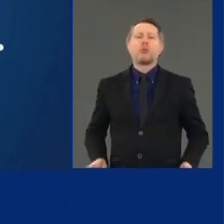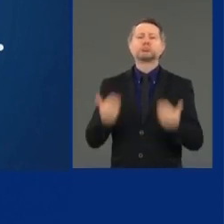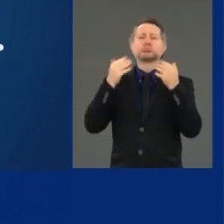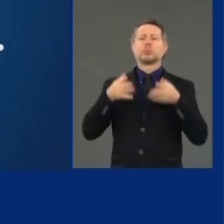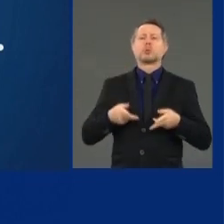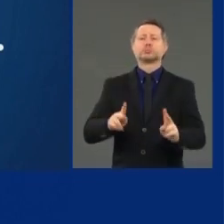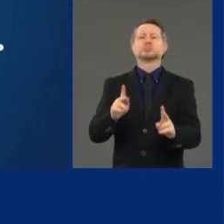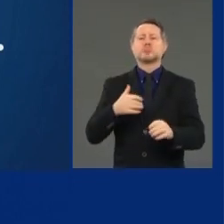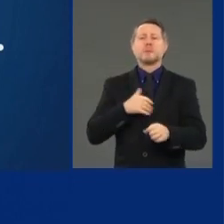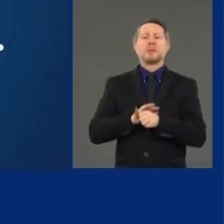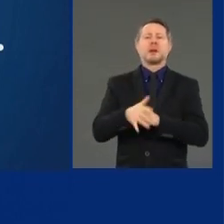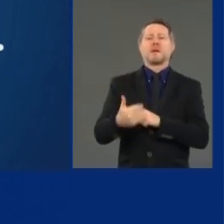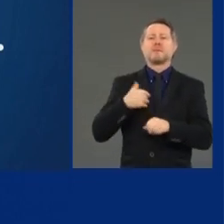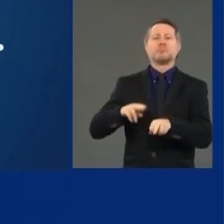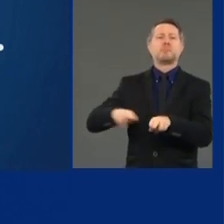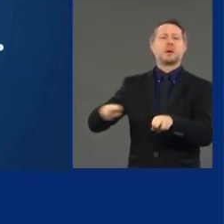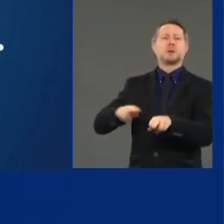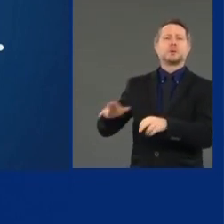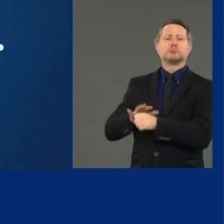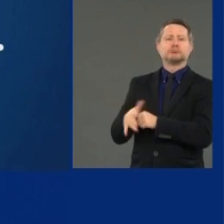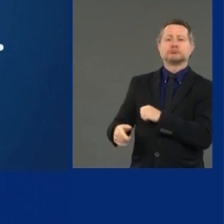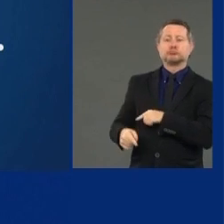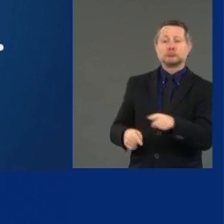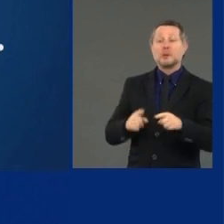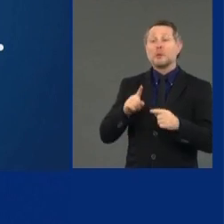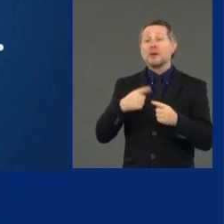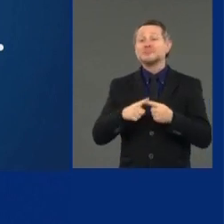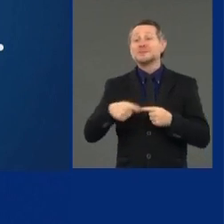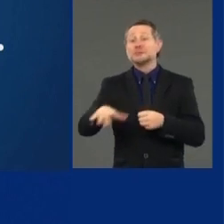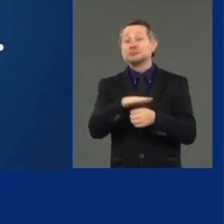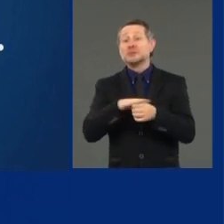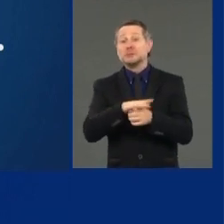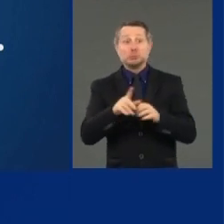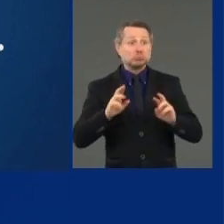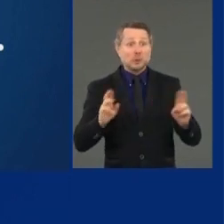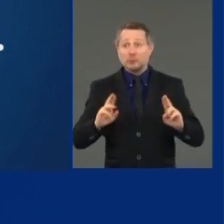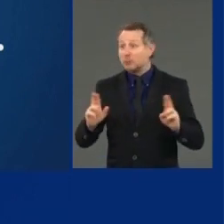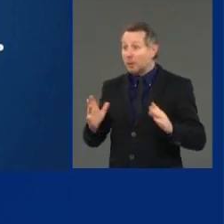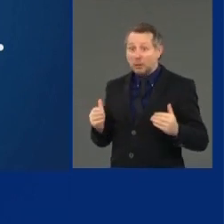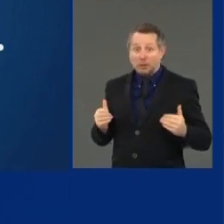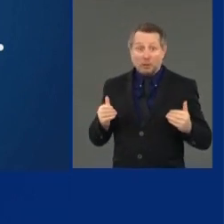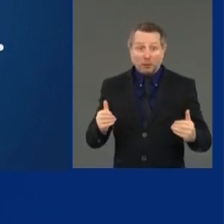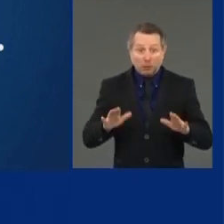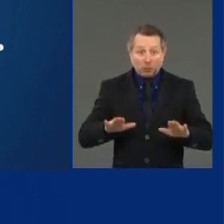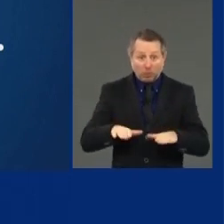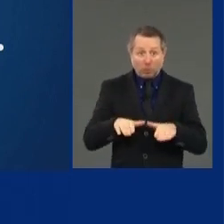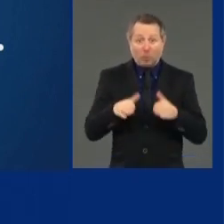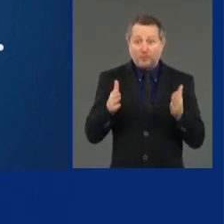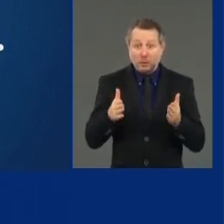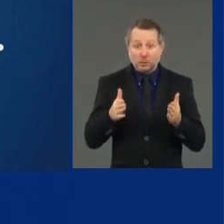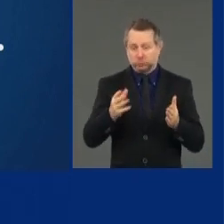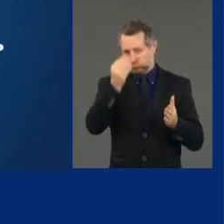OPENING UP ELECTIVE SURGERIES MEANS WE HAVE HOSPITAL CAPACITY.